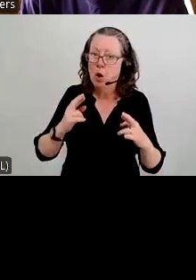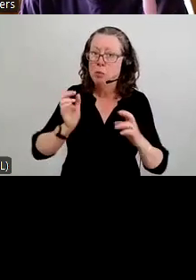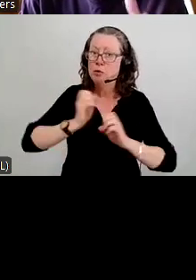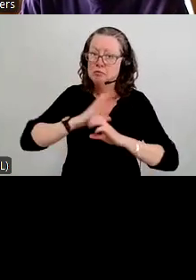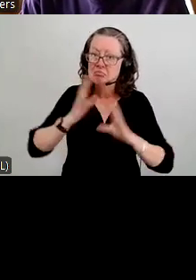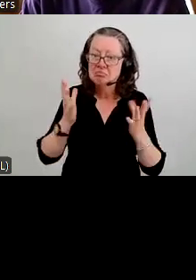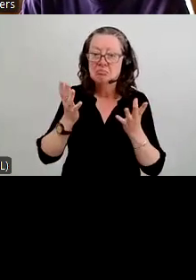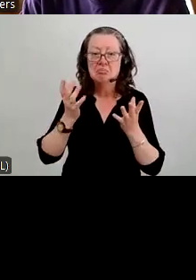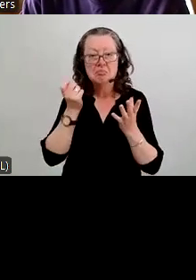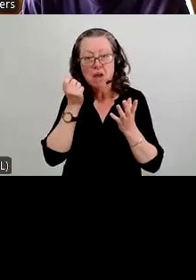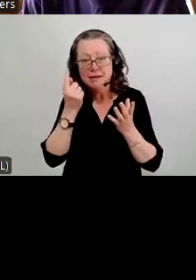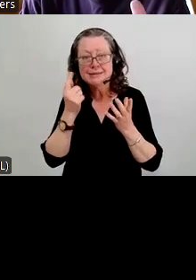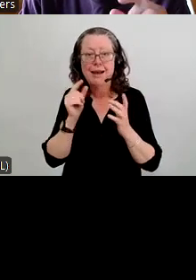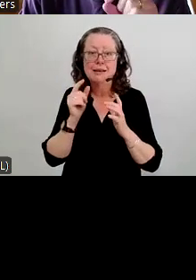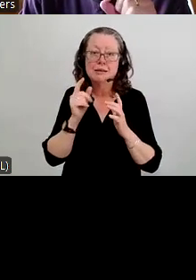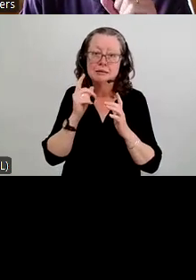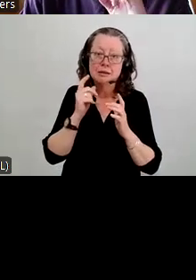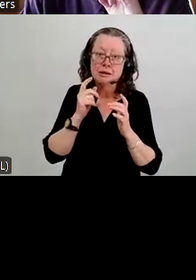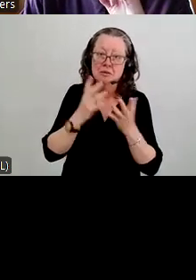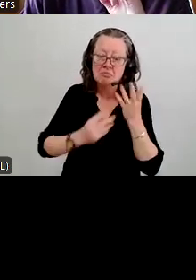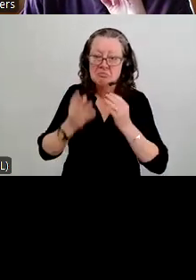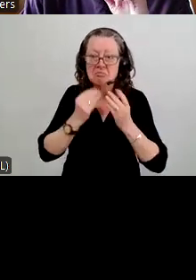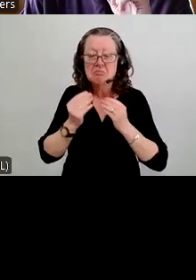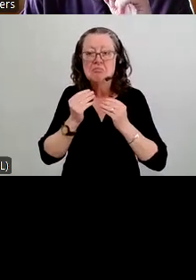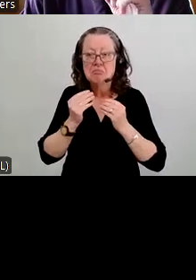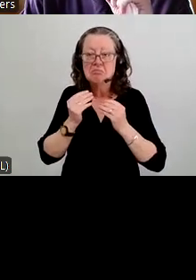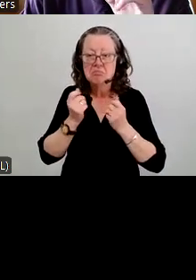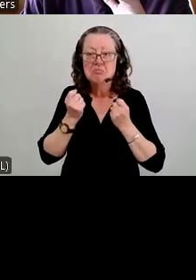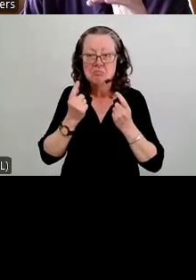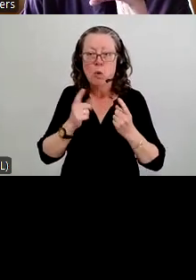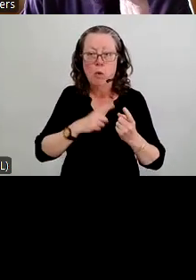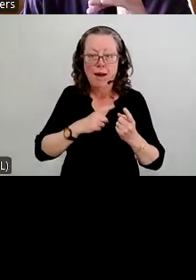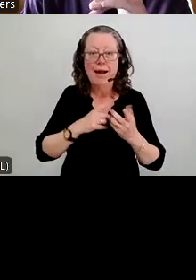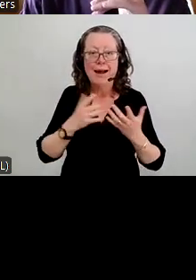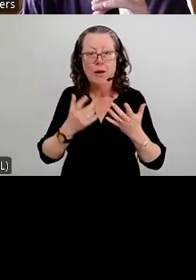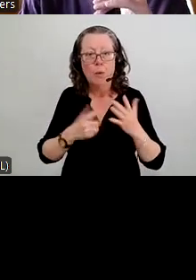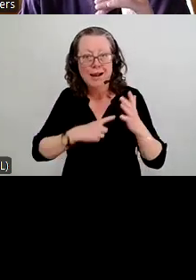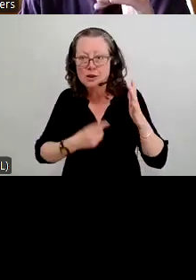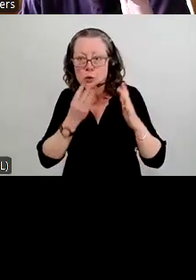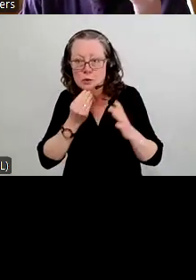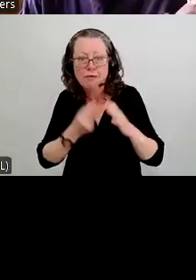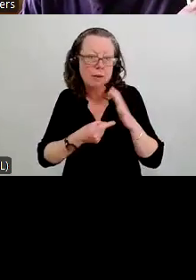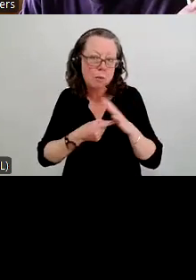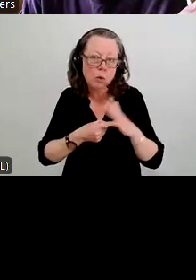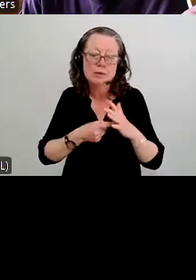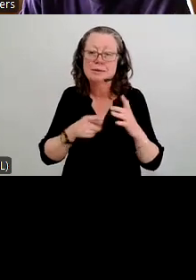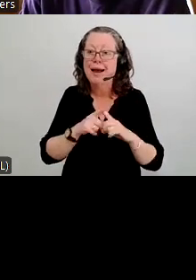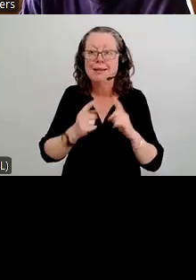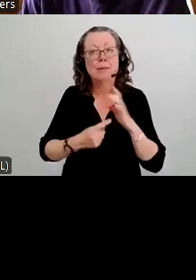and the importance of consent. Before we move over to the Q&A, we've got some upcoming webinars.